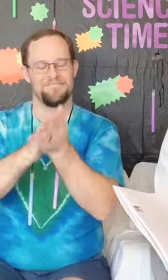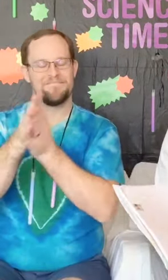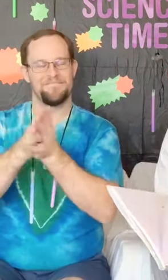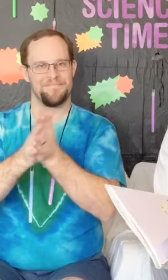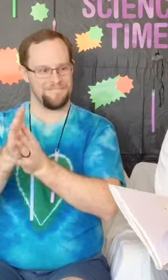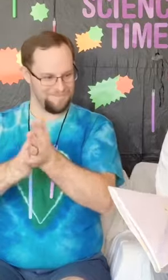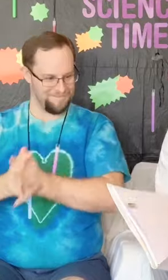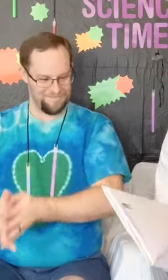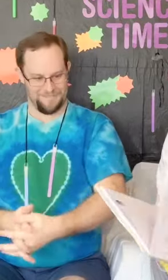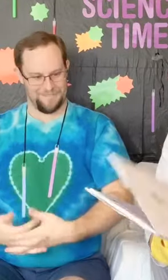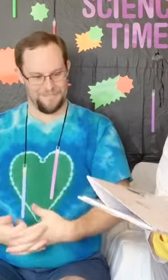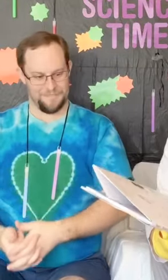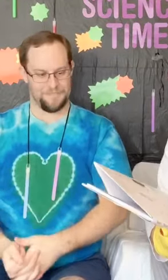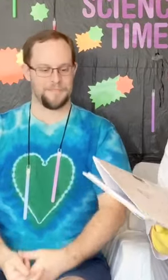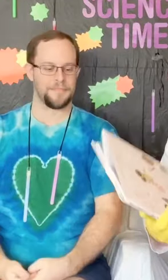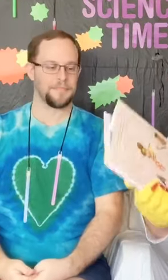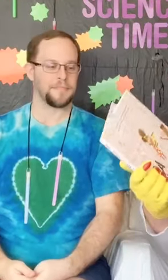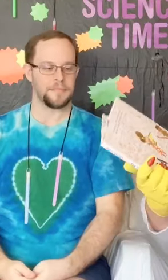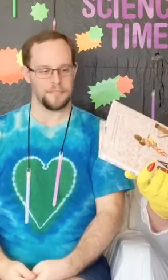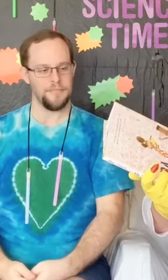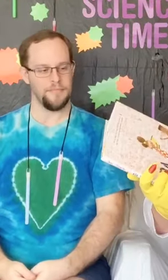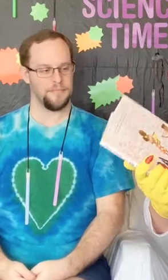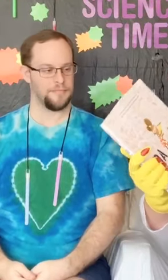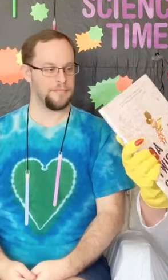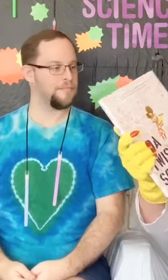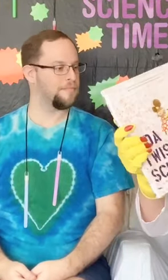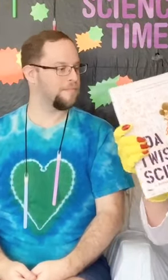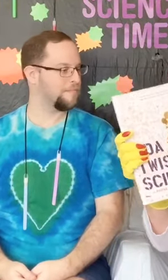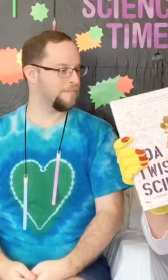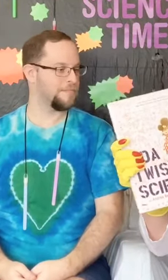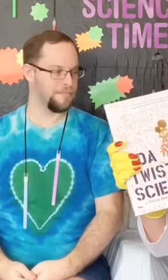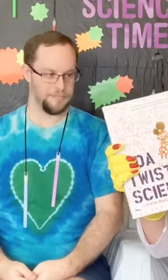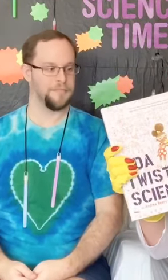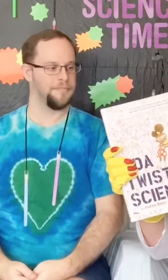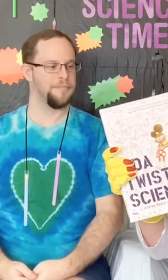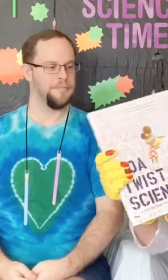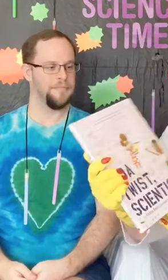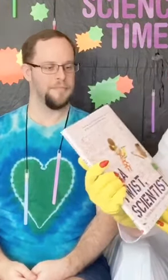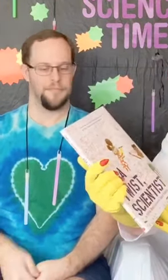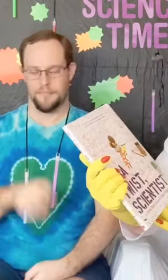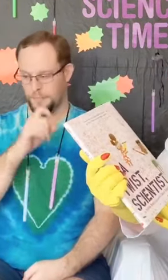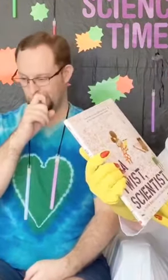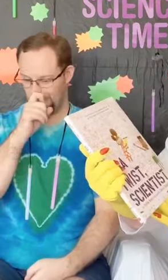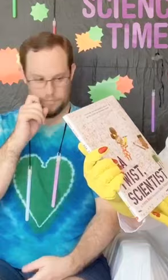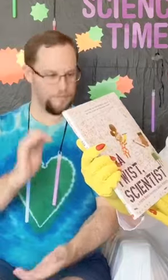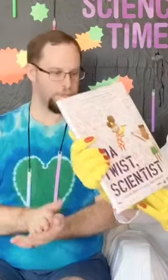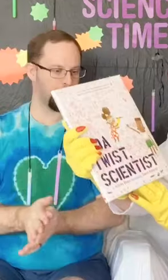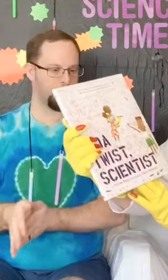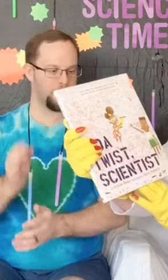fun. Okay. But this is Ada Twist, Scientist by Andrea Beaty and it's